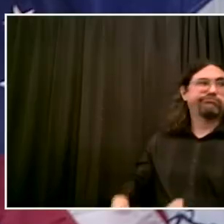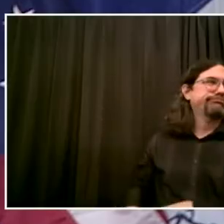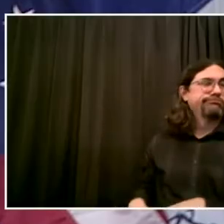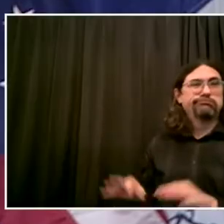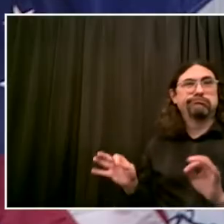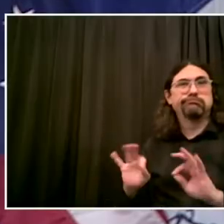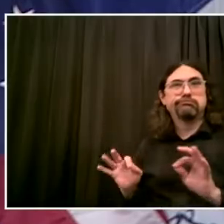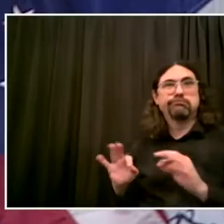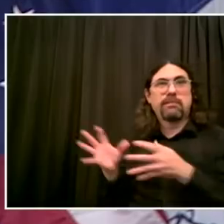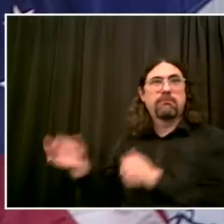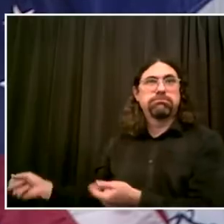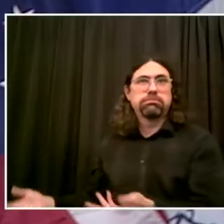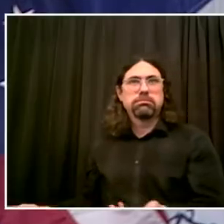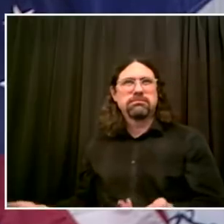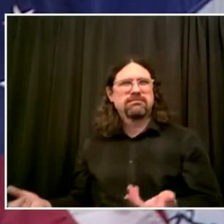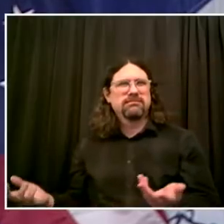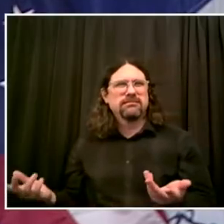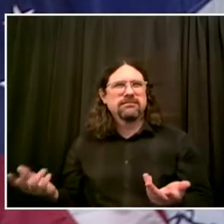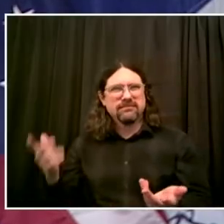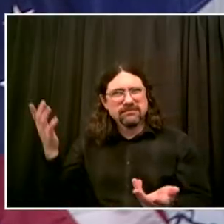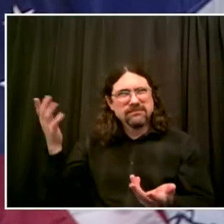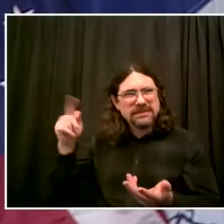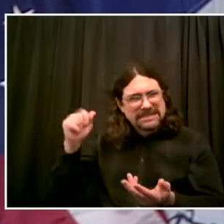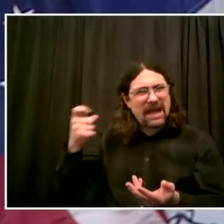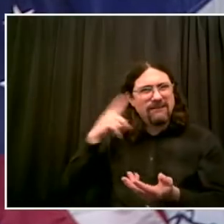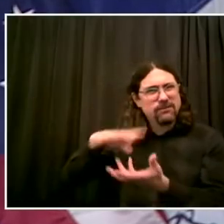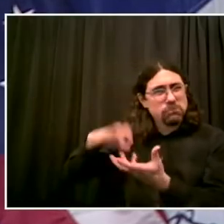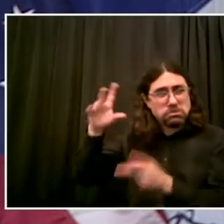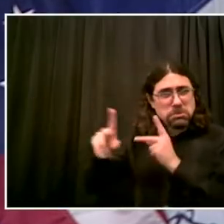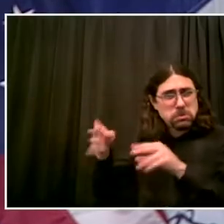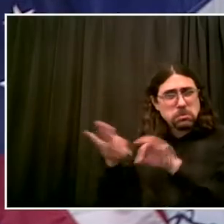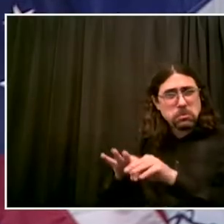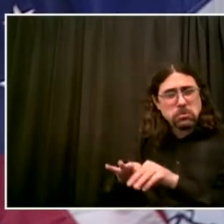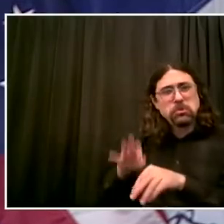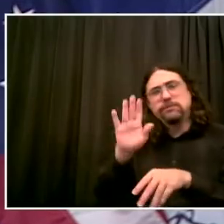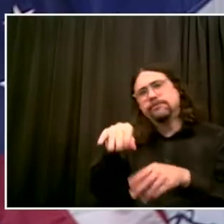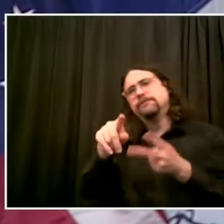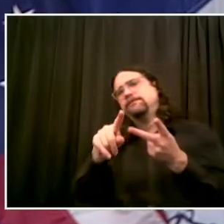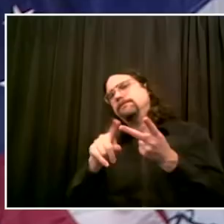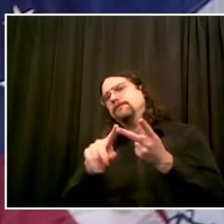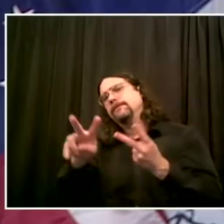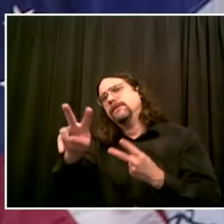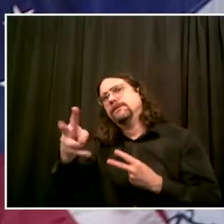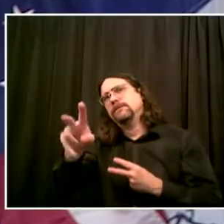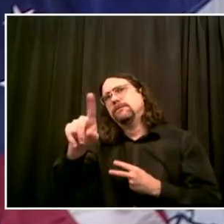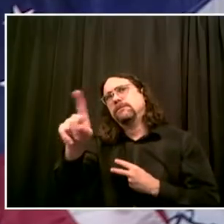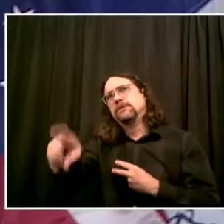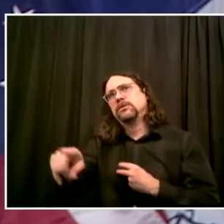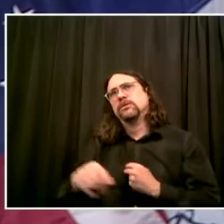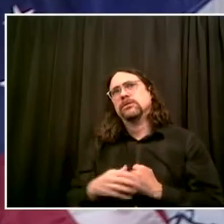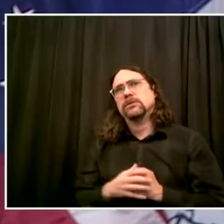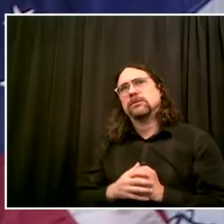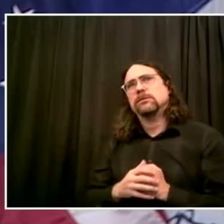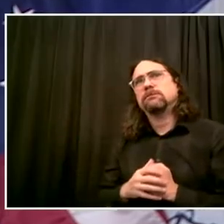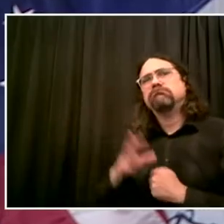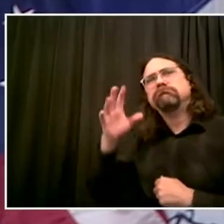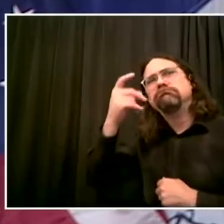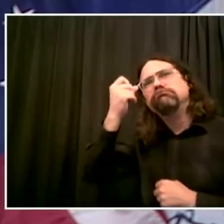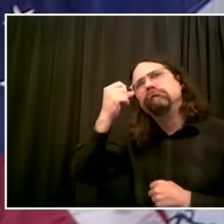SUPPORT OR DO YOU THINK THE CURRENT SITUATION HAS HACNEDG HET DYNAMIC AND MADE MORE OF A CONCERN ABOUT